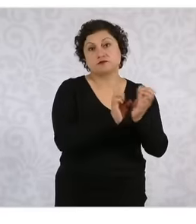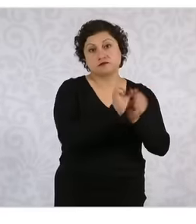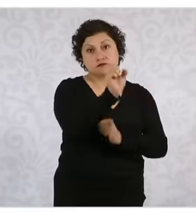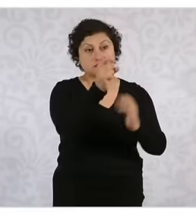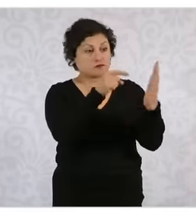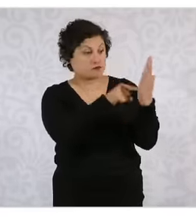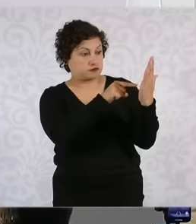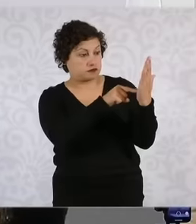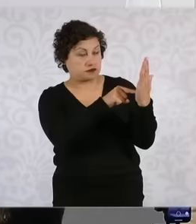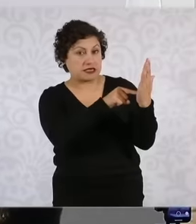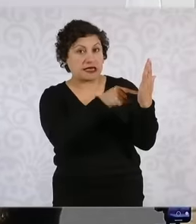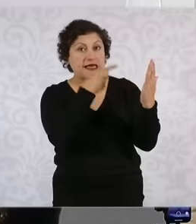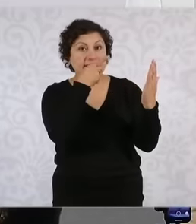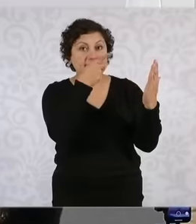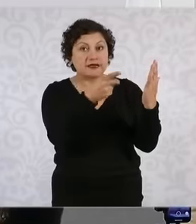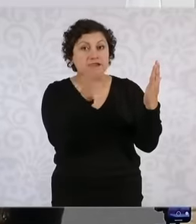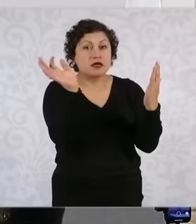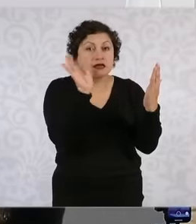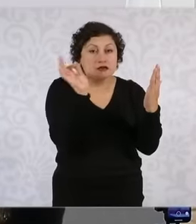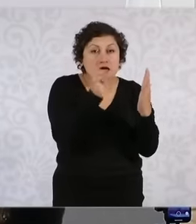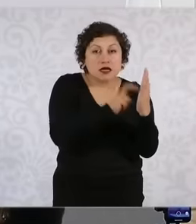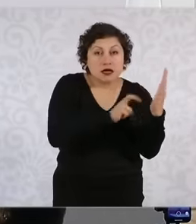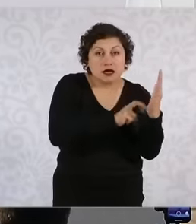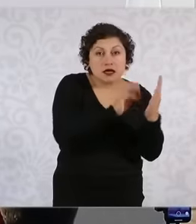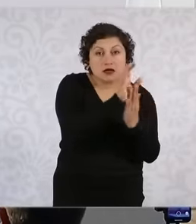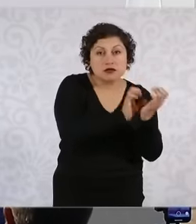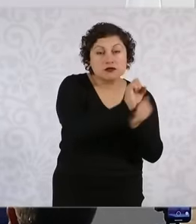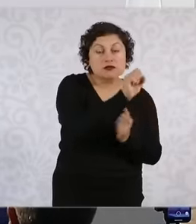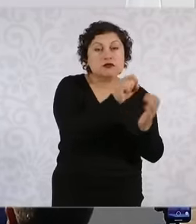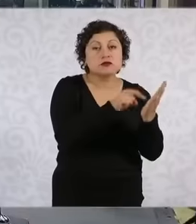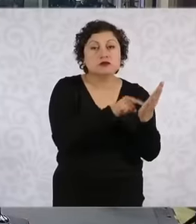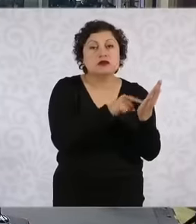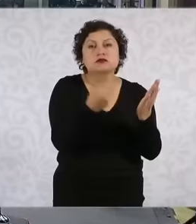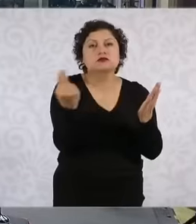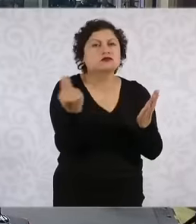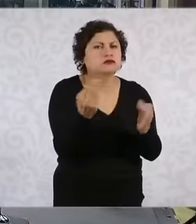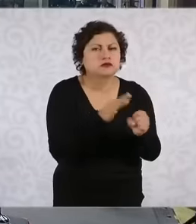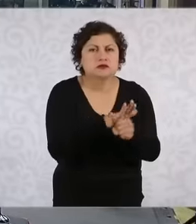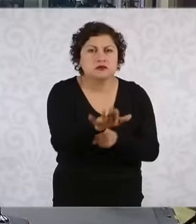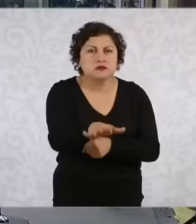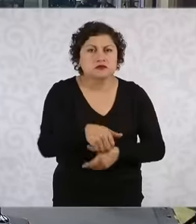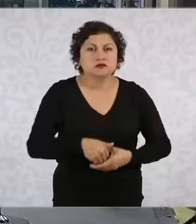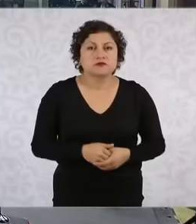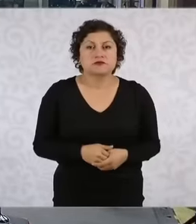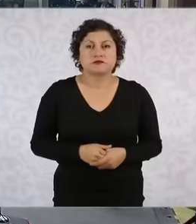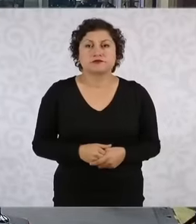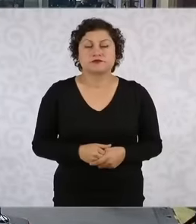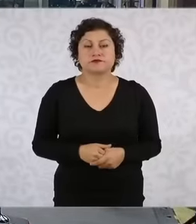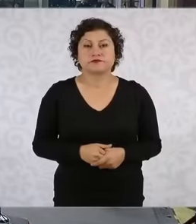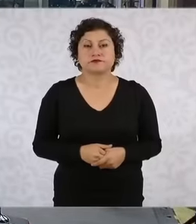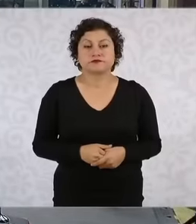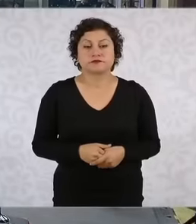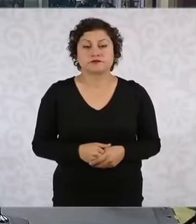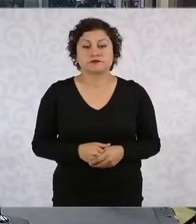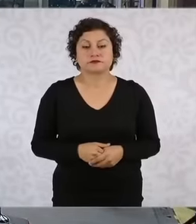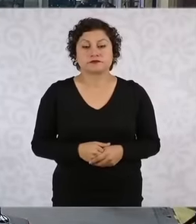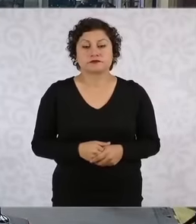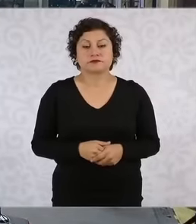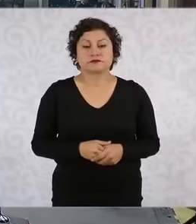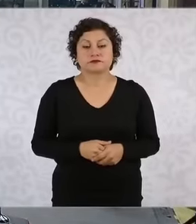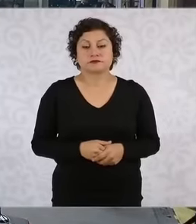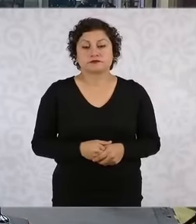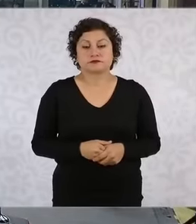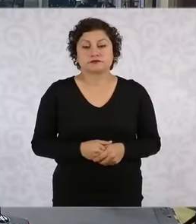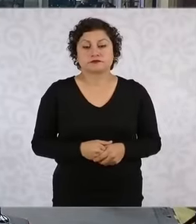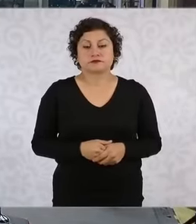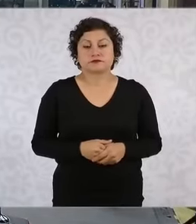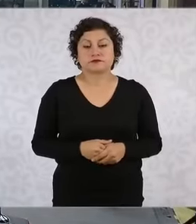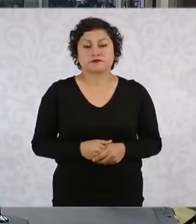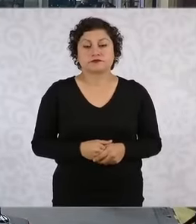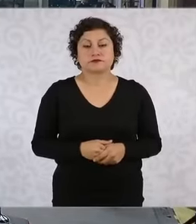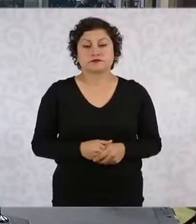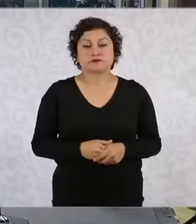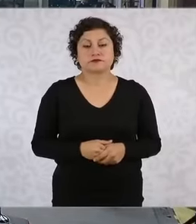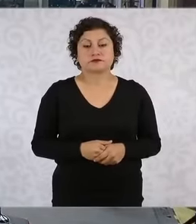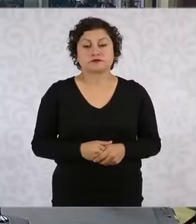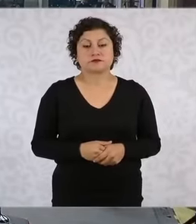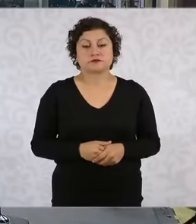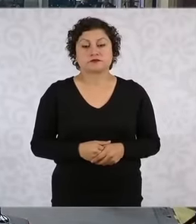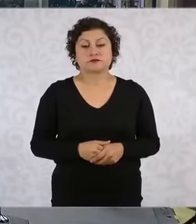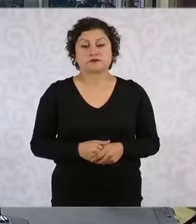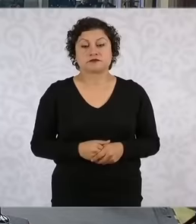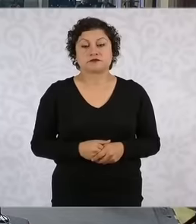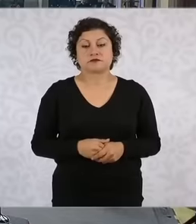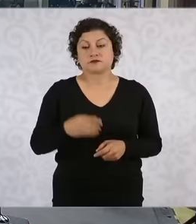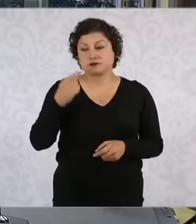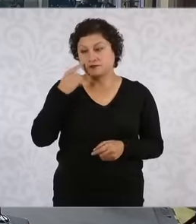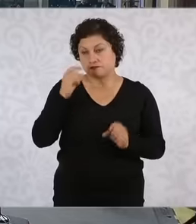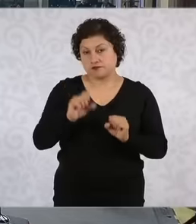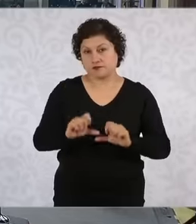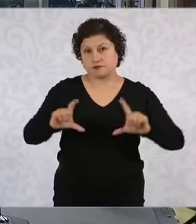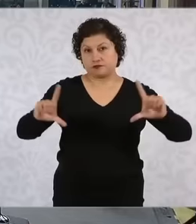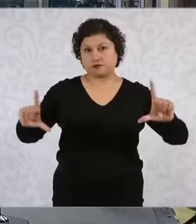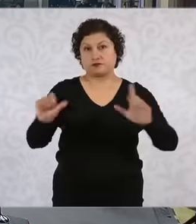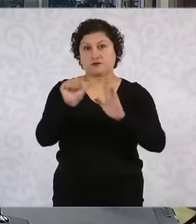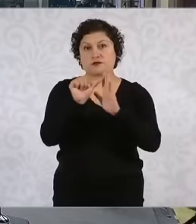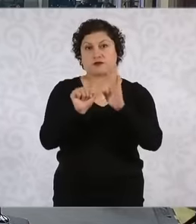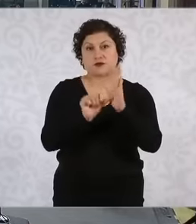Constitution let's see if they can give me the articles of the constitution 39